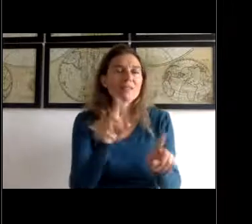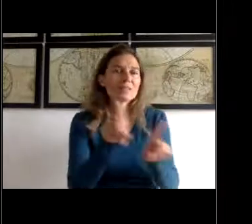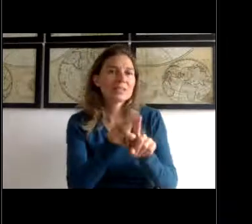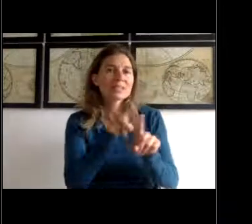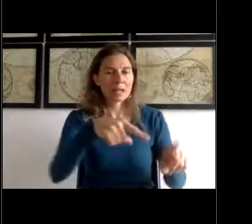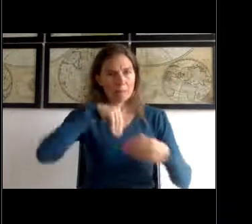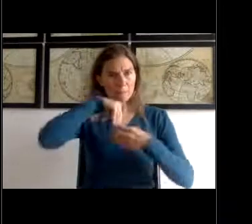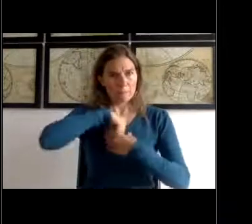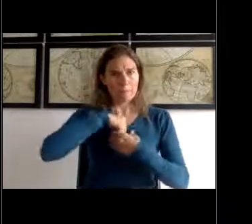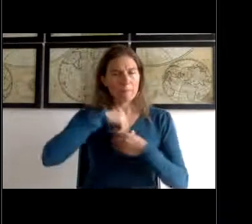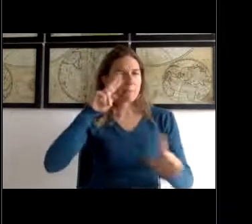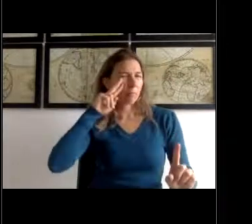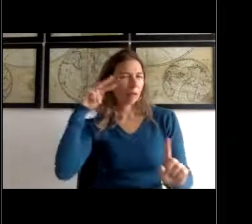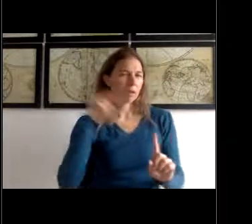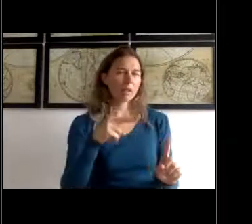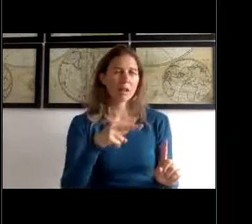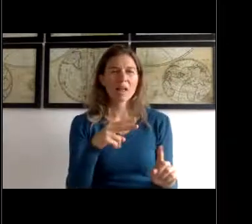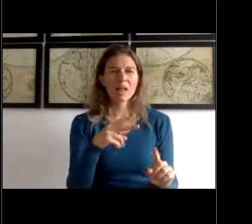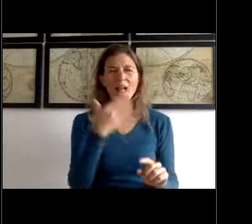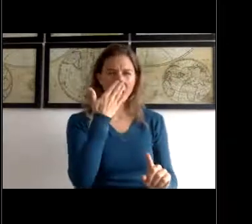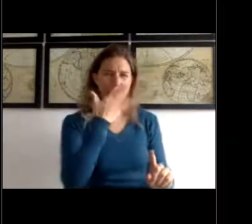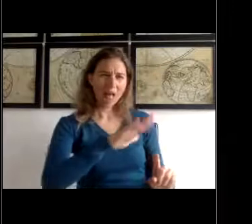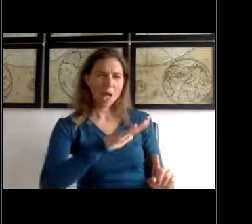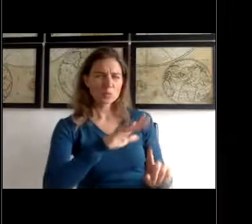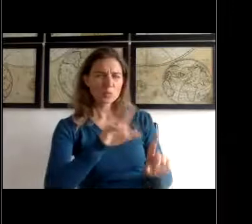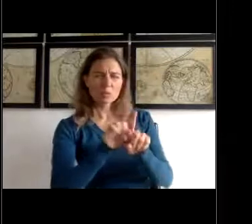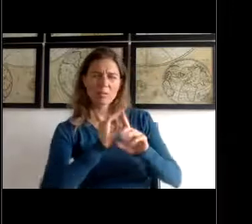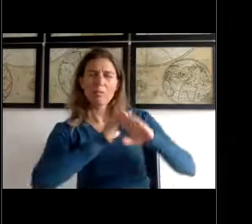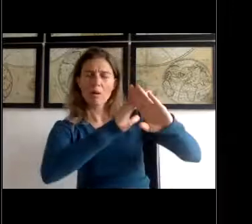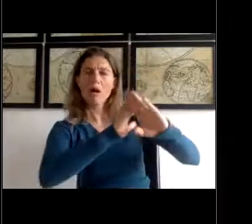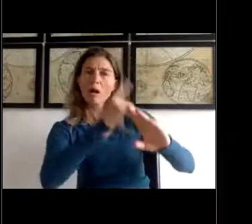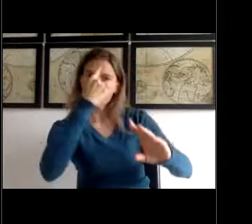An inclusive volunteer can help generate a dialogue.